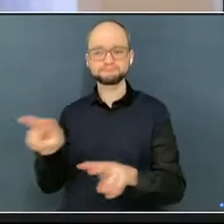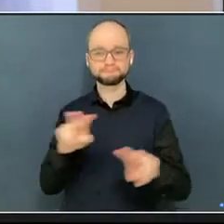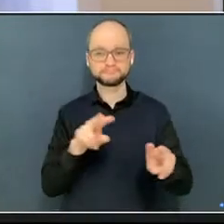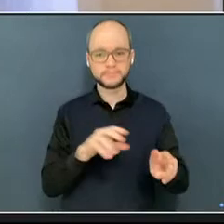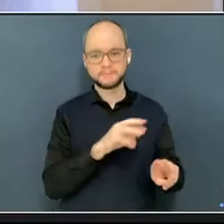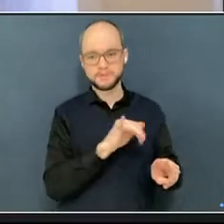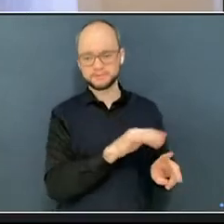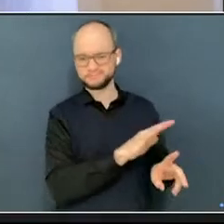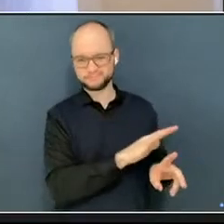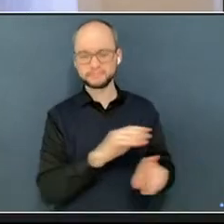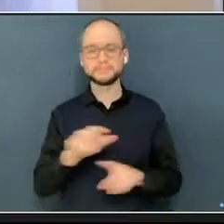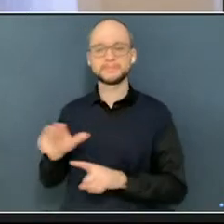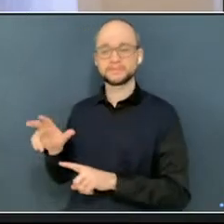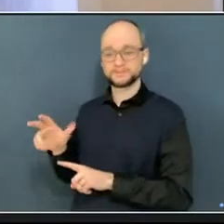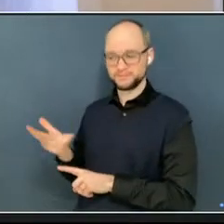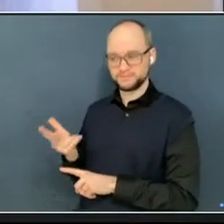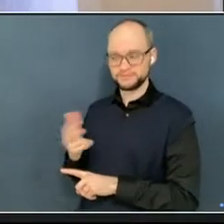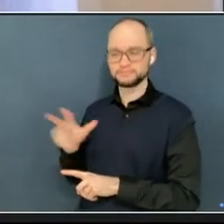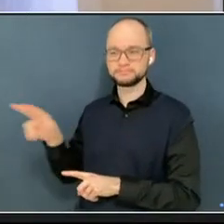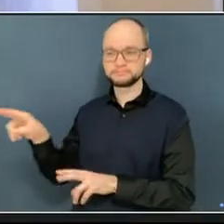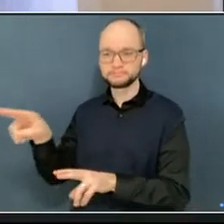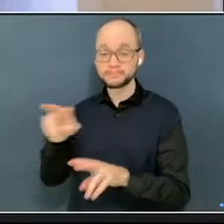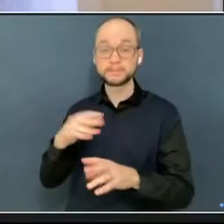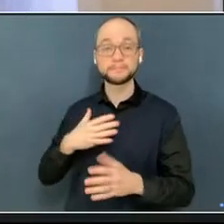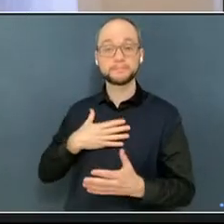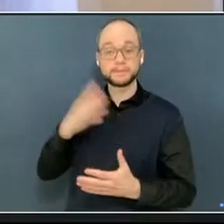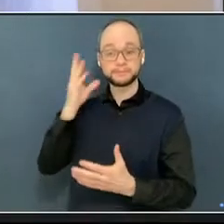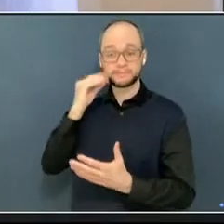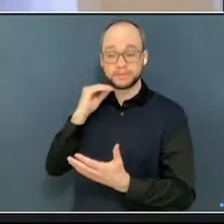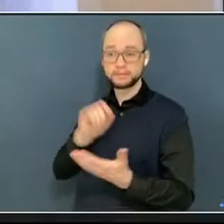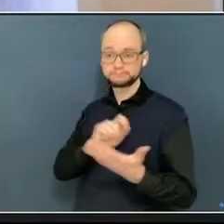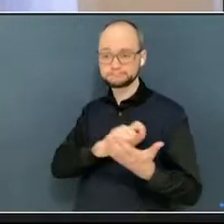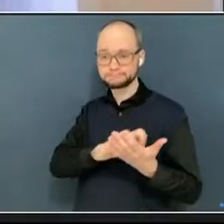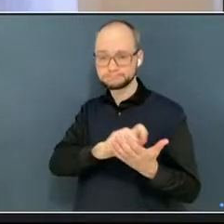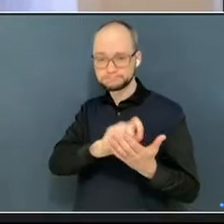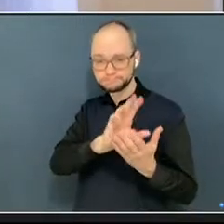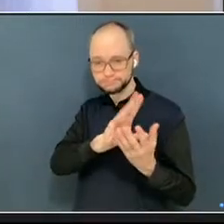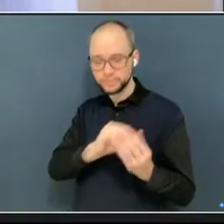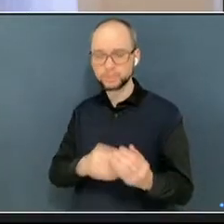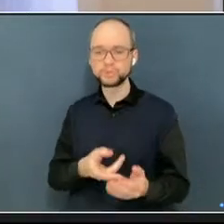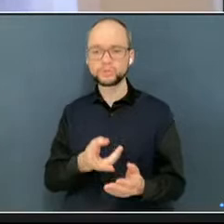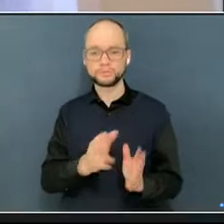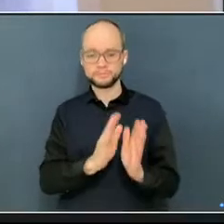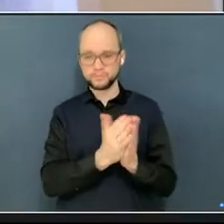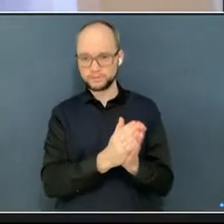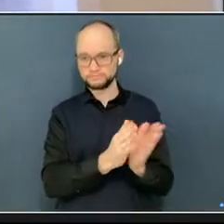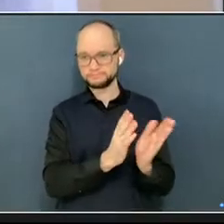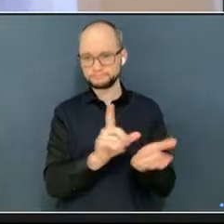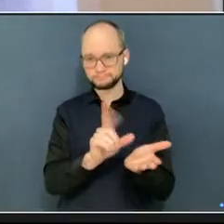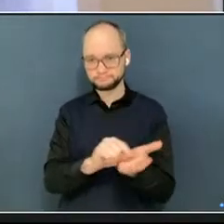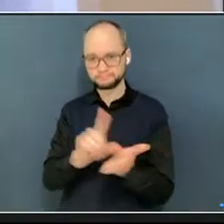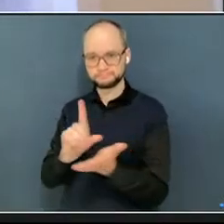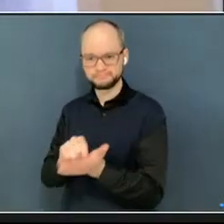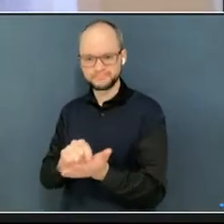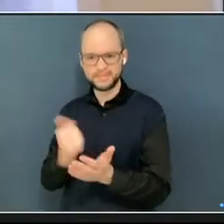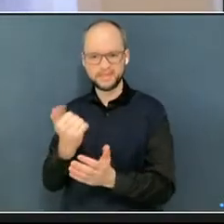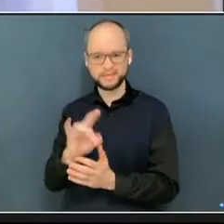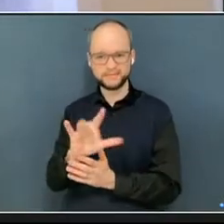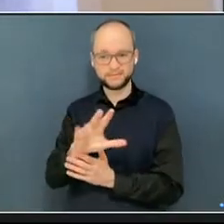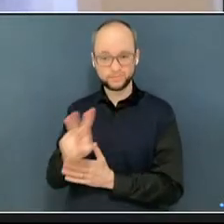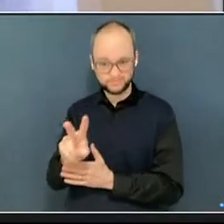New York I would compile my experiences in a two volume set of books. Published by George Putnam in 1852 - Walks and Talks